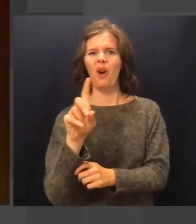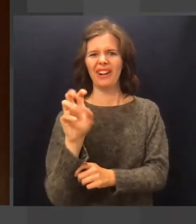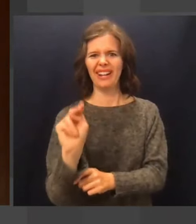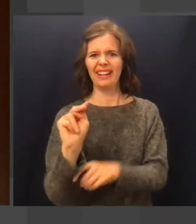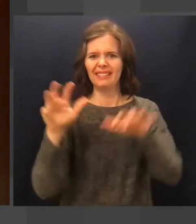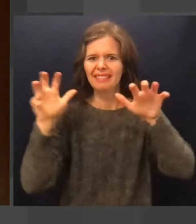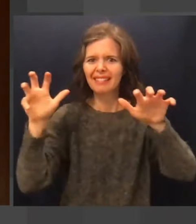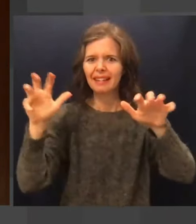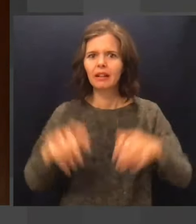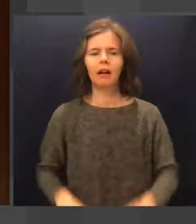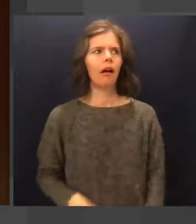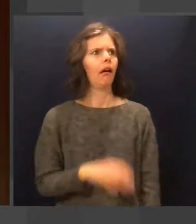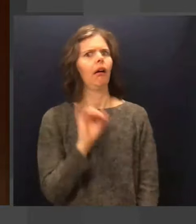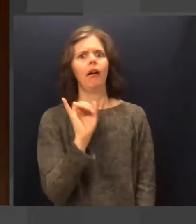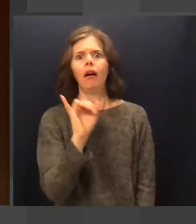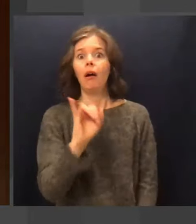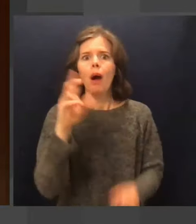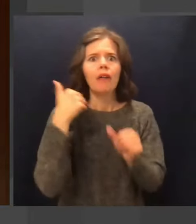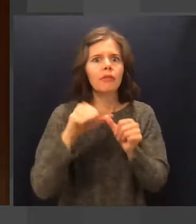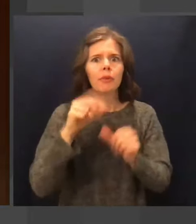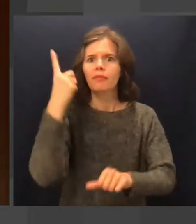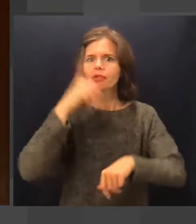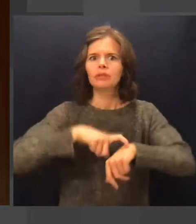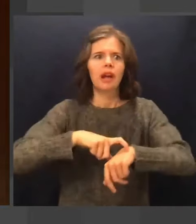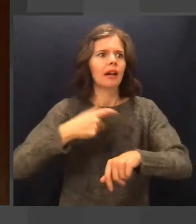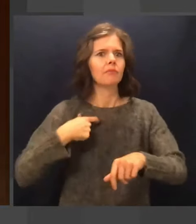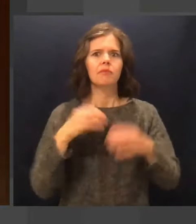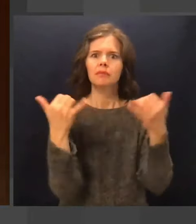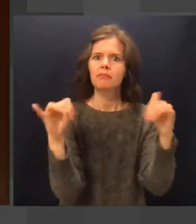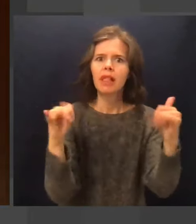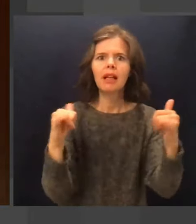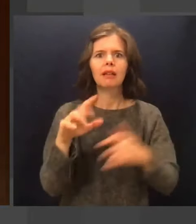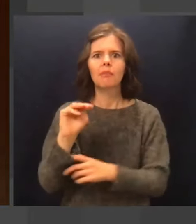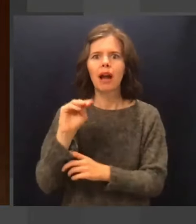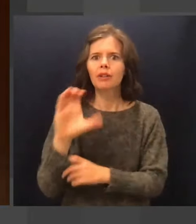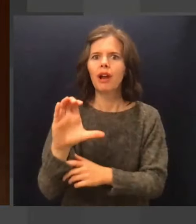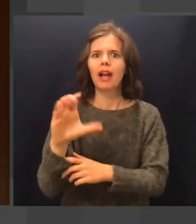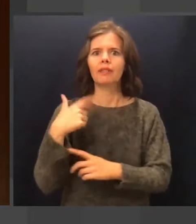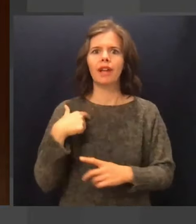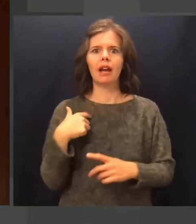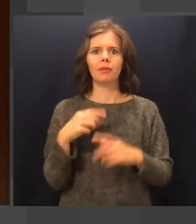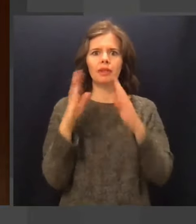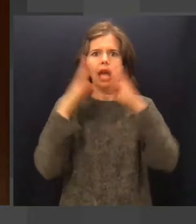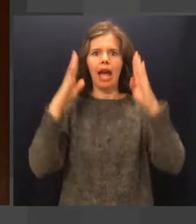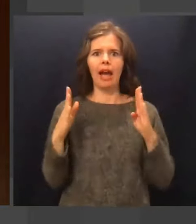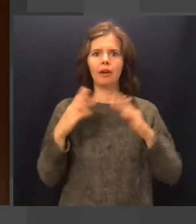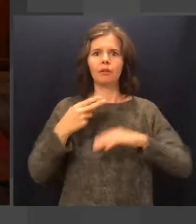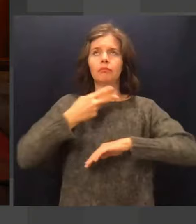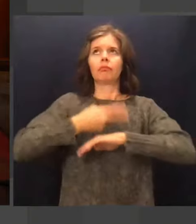WHEN I FIRST PLAYED MINECRAFT.